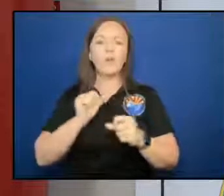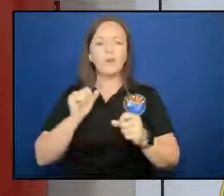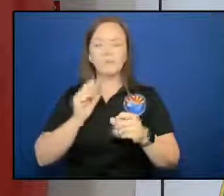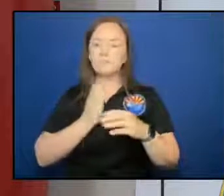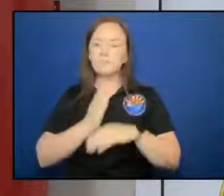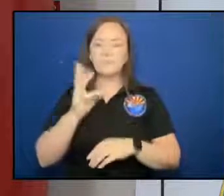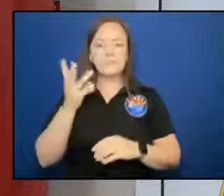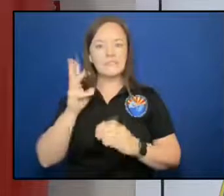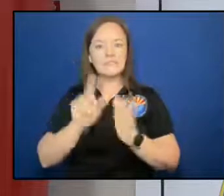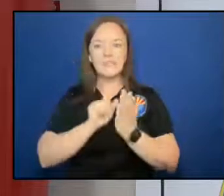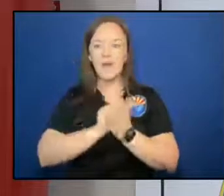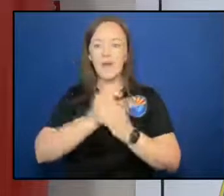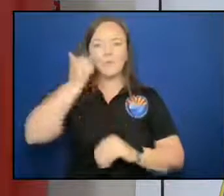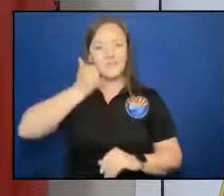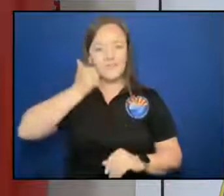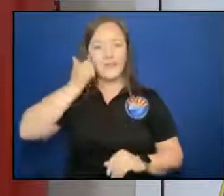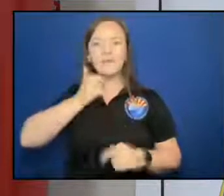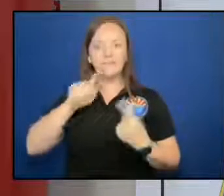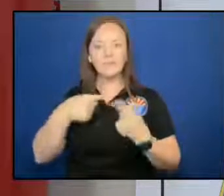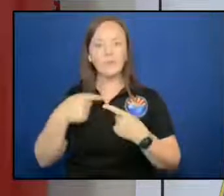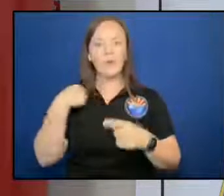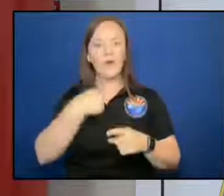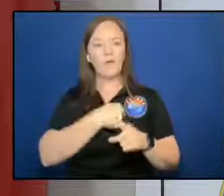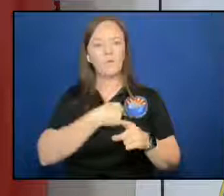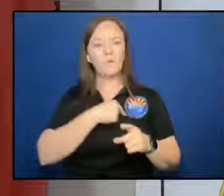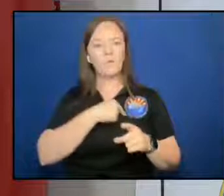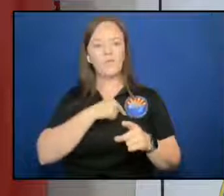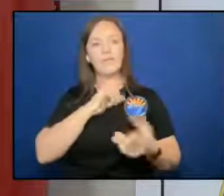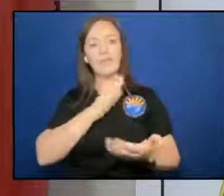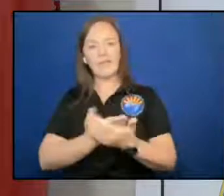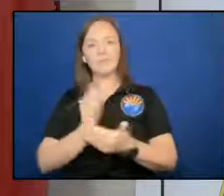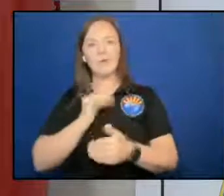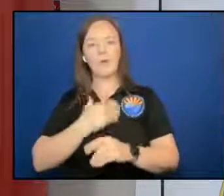ON THE WEBSITE FOR YOU TO SHARE OR FOR YOU TO LOOK AT